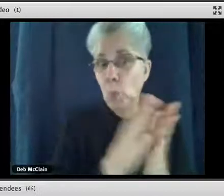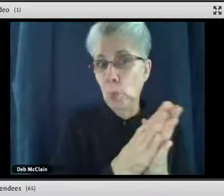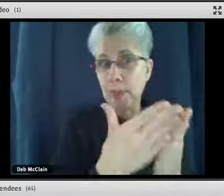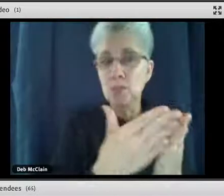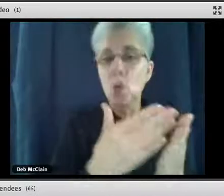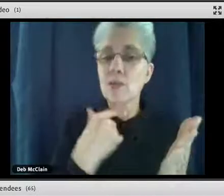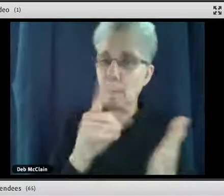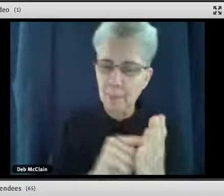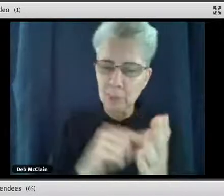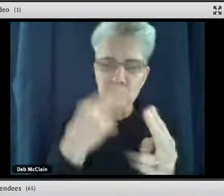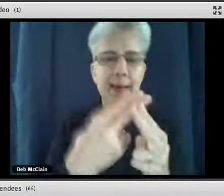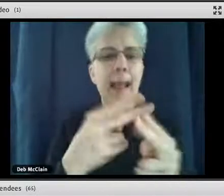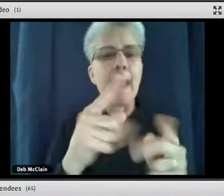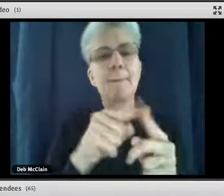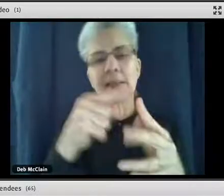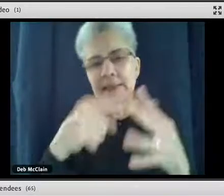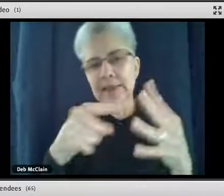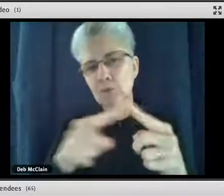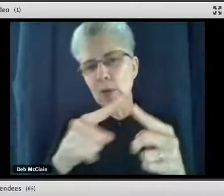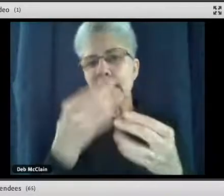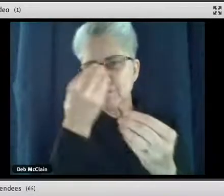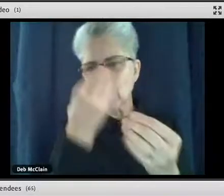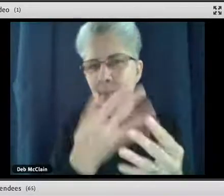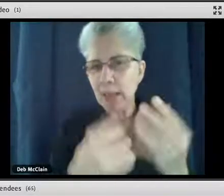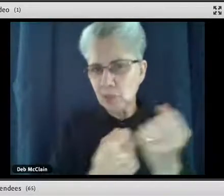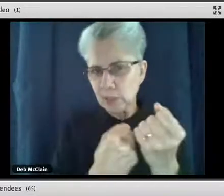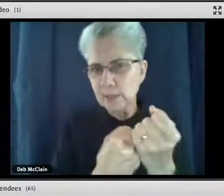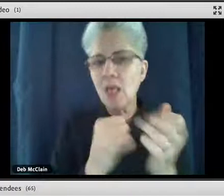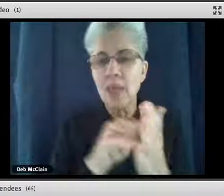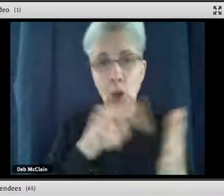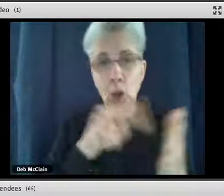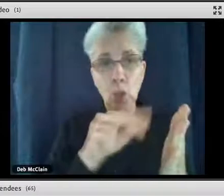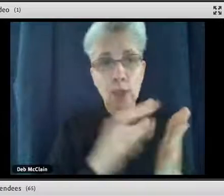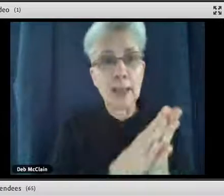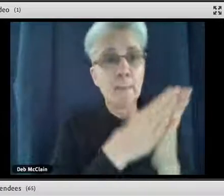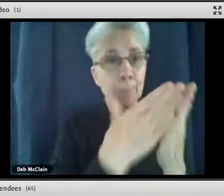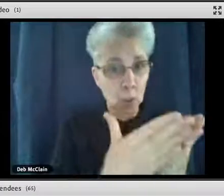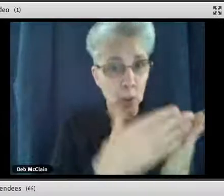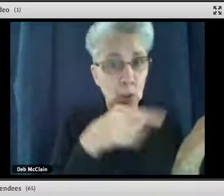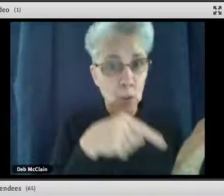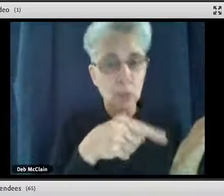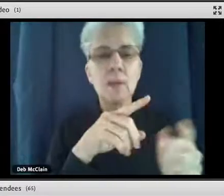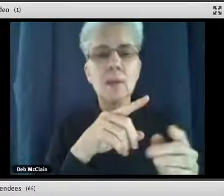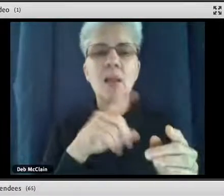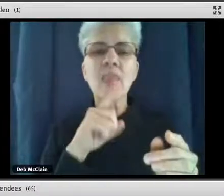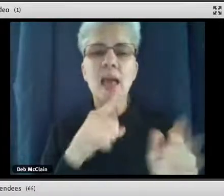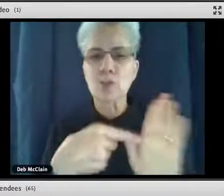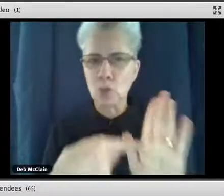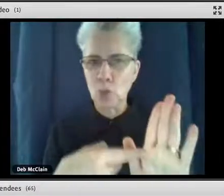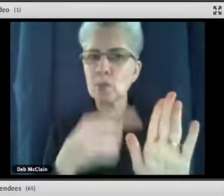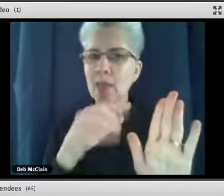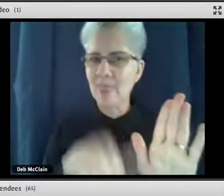There's a publisher name and there's all sorts of information there for those who are looking at the Google document